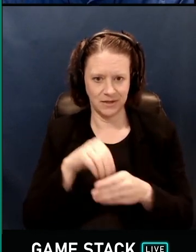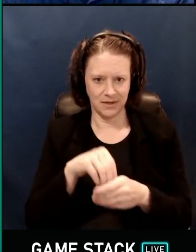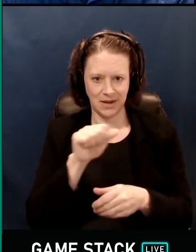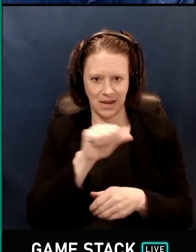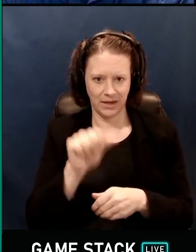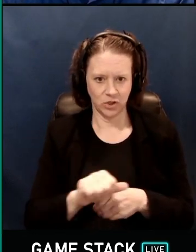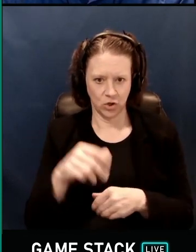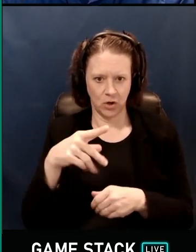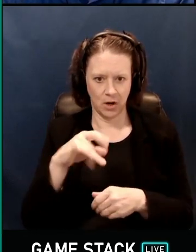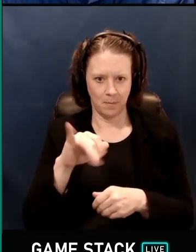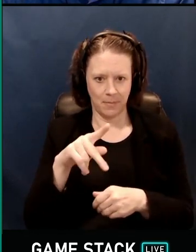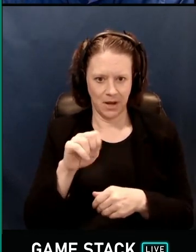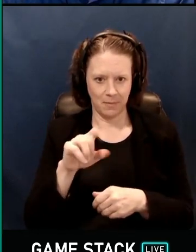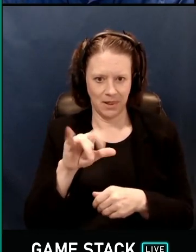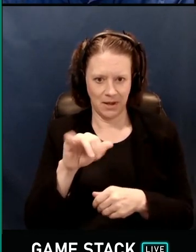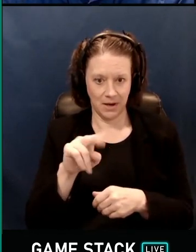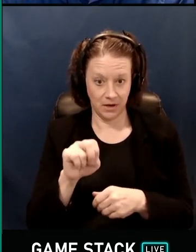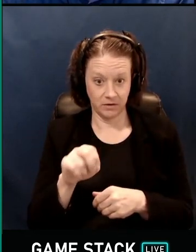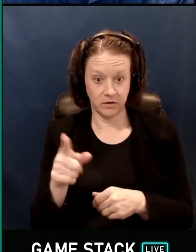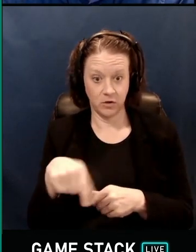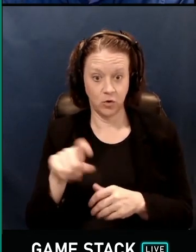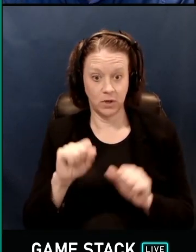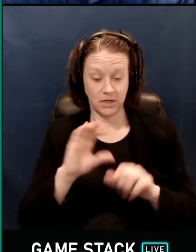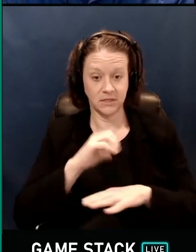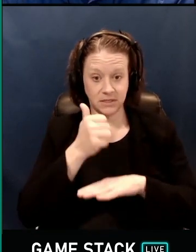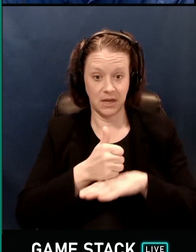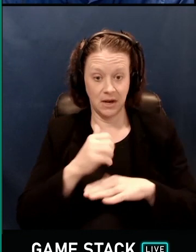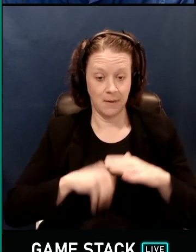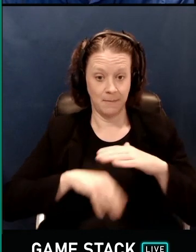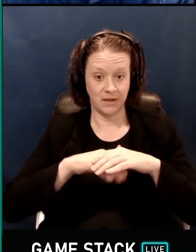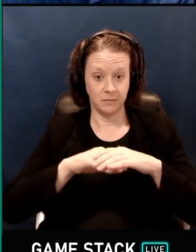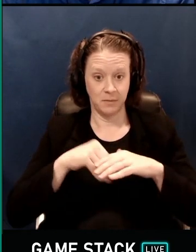You can set the maximum and minimum number of virtual